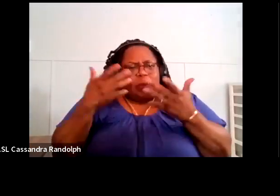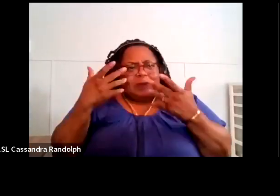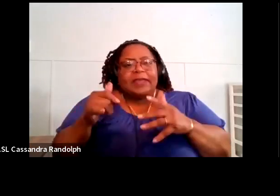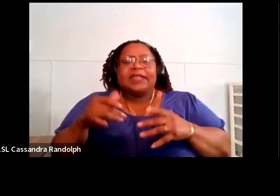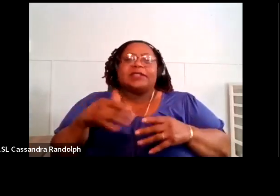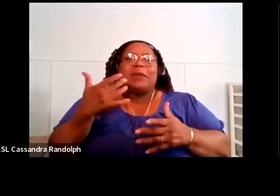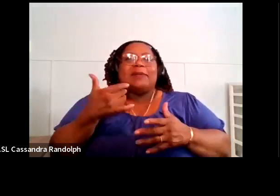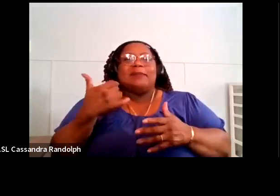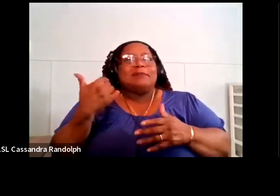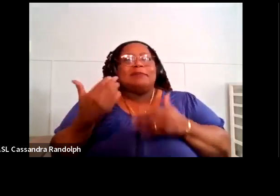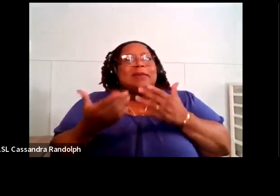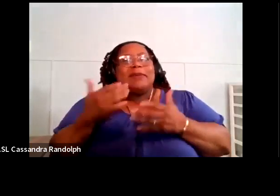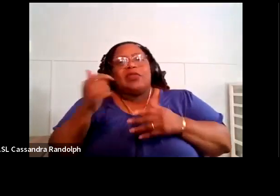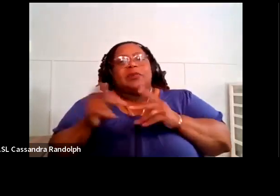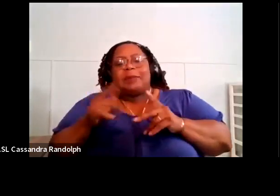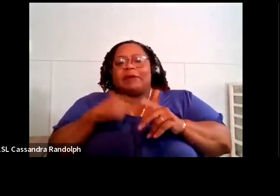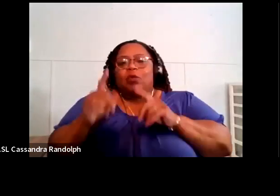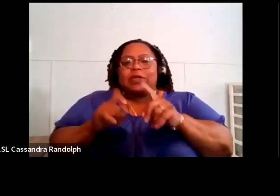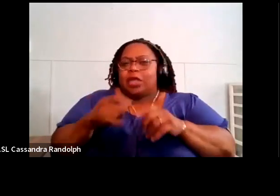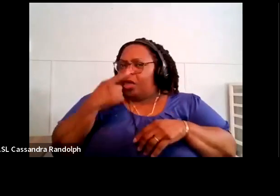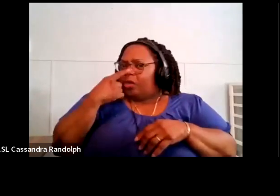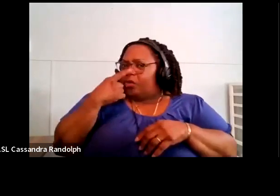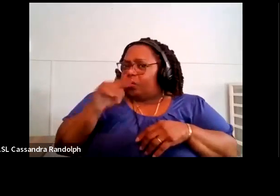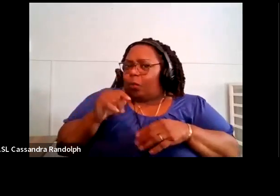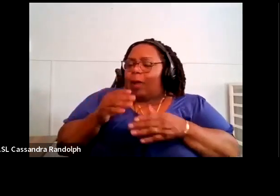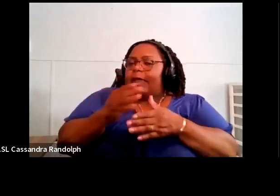jealousy when it didn't need to be that case.